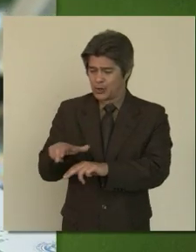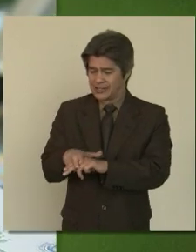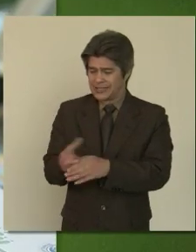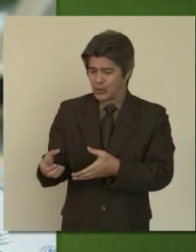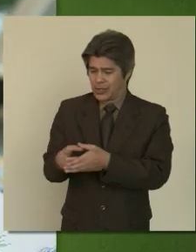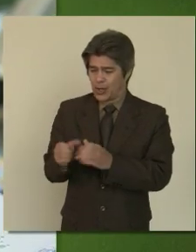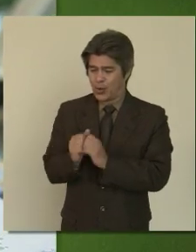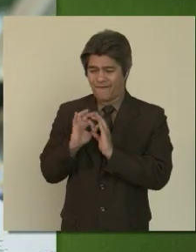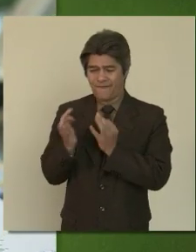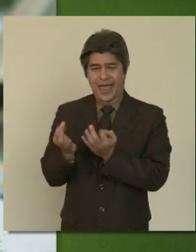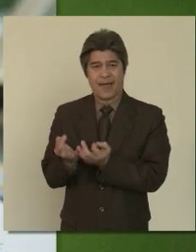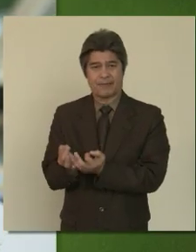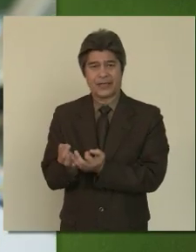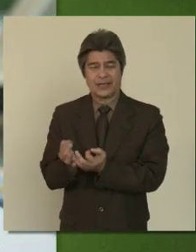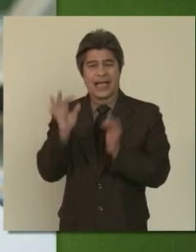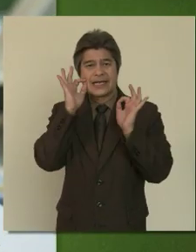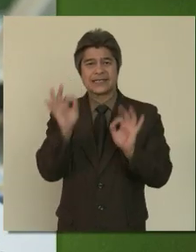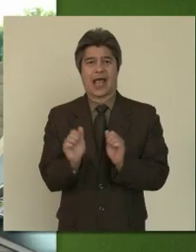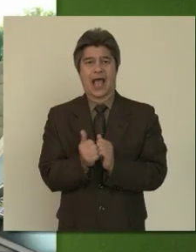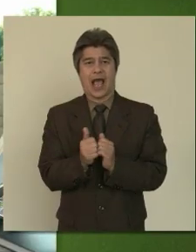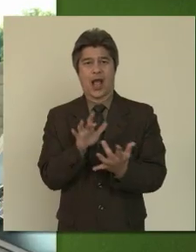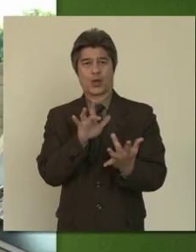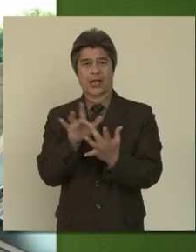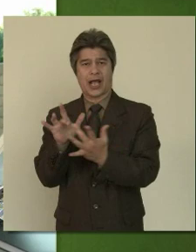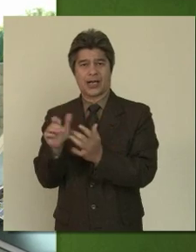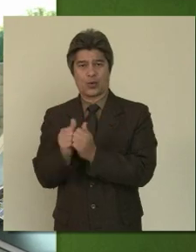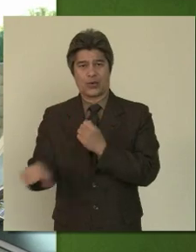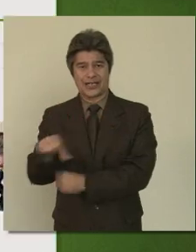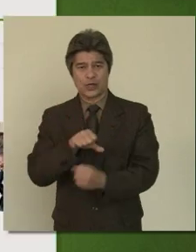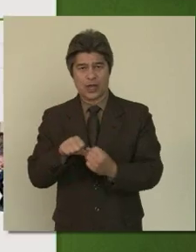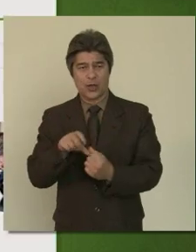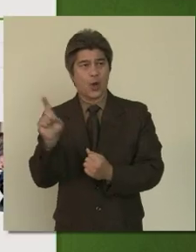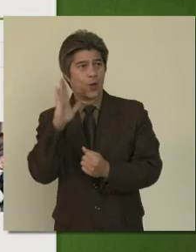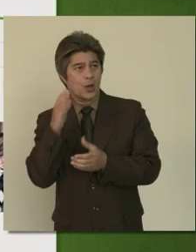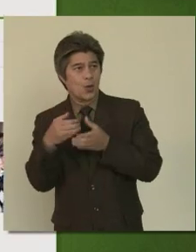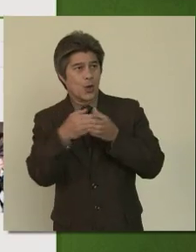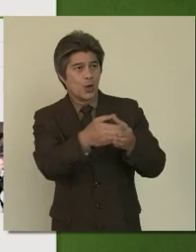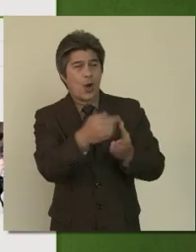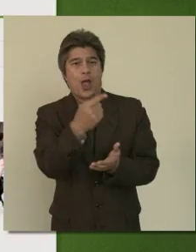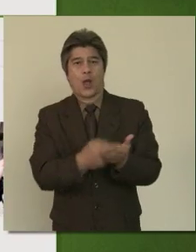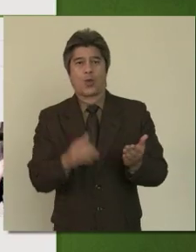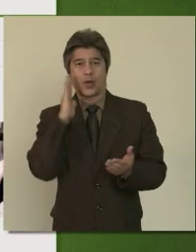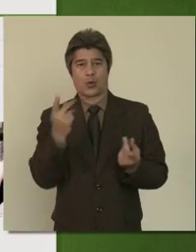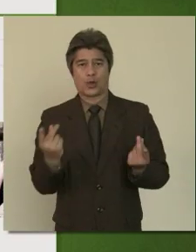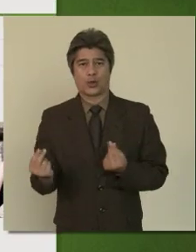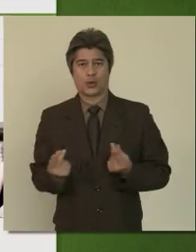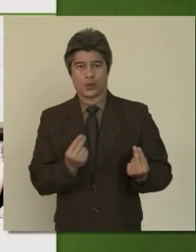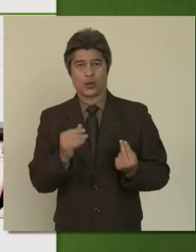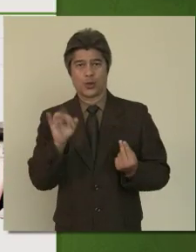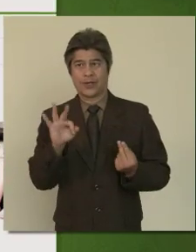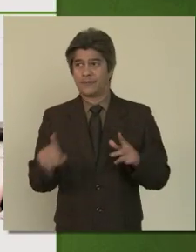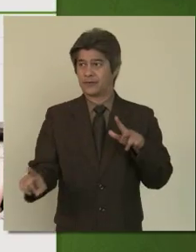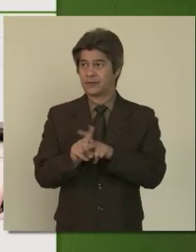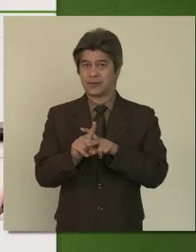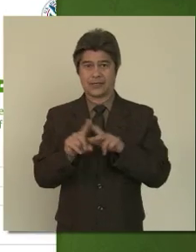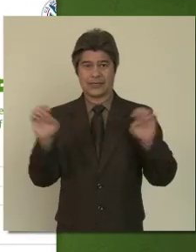Take a moment to sit down together with family members and decide how you will get in contact with each other, where you will go, and what you will do in the event of an emergency.